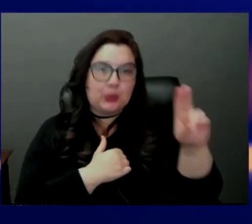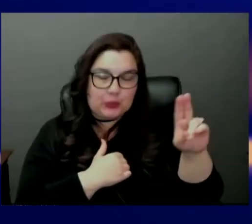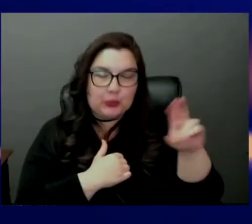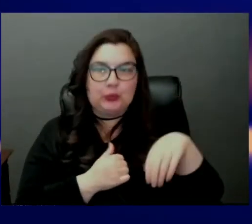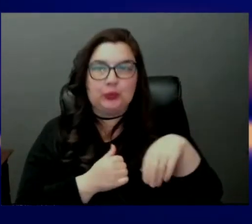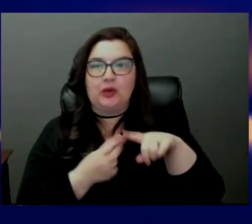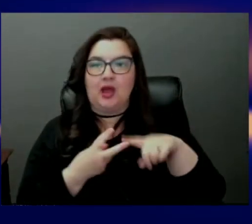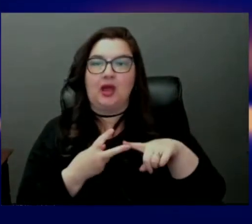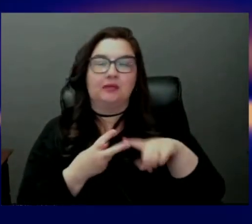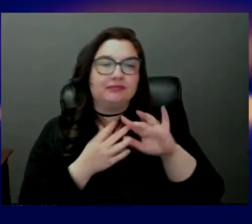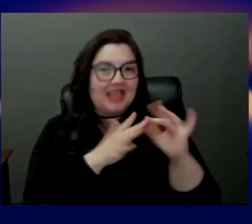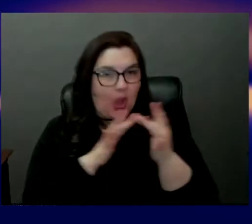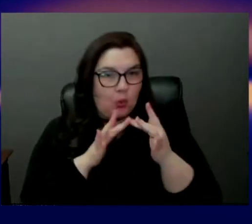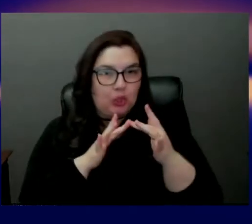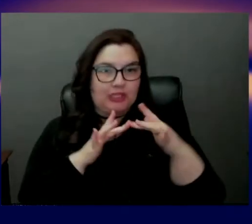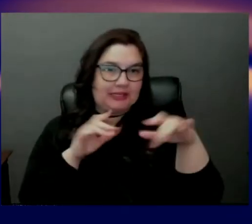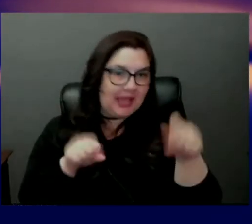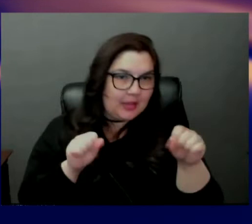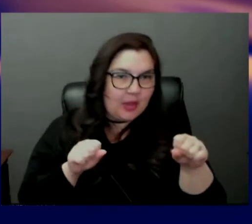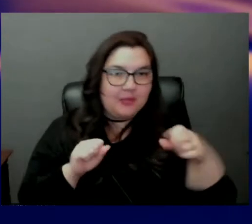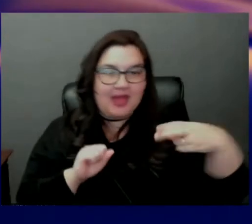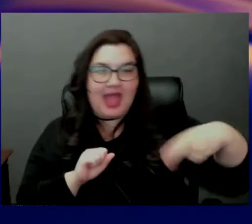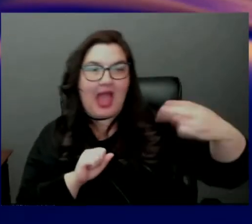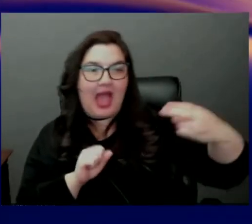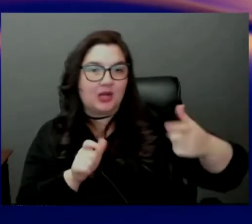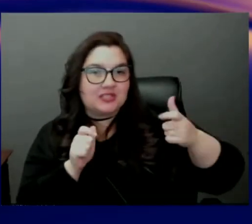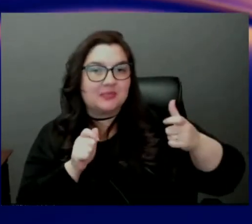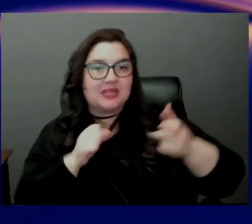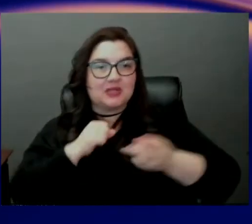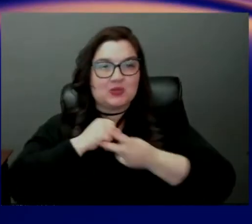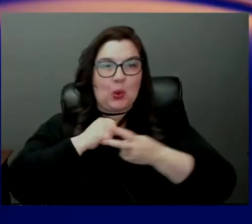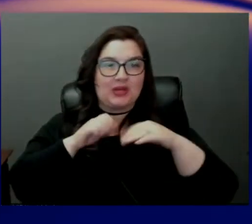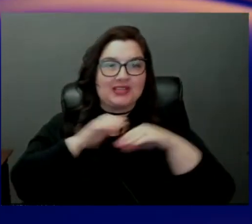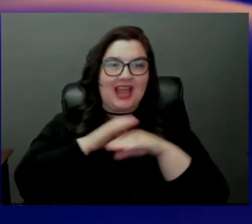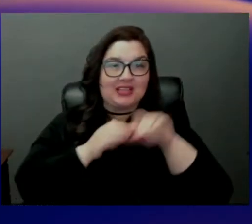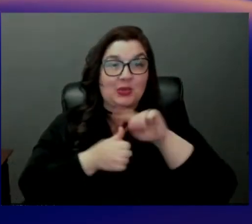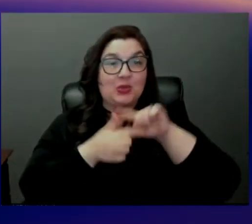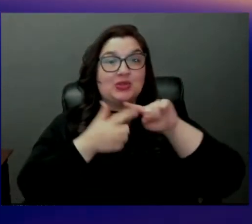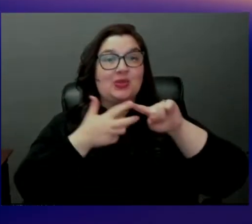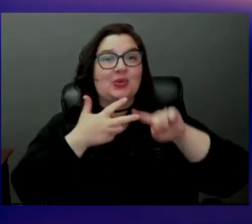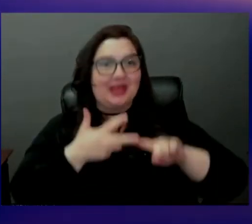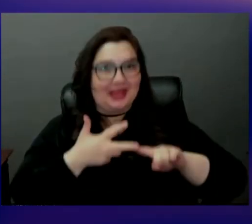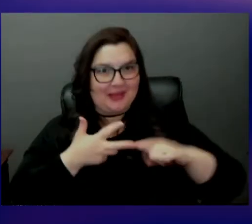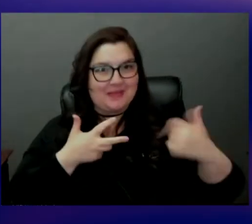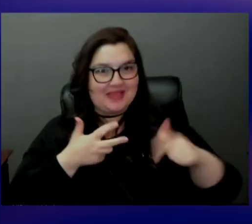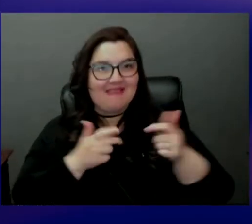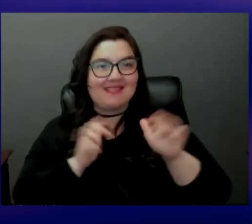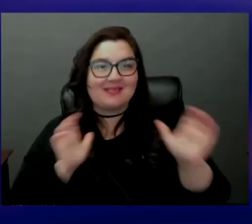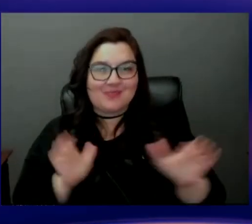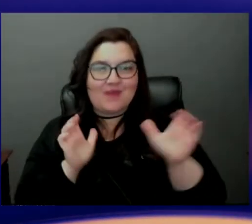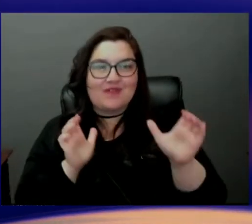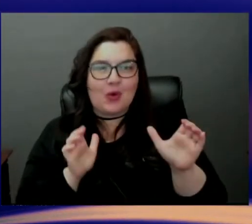and then higher speed storage access. So those are big three performance kind of buckets. I love how you put like big numbers into it.